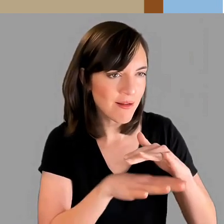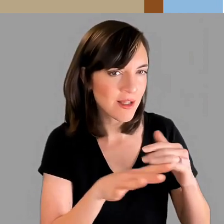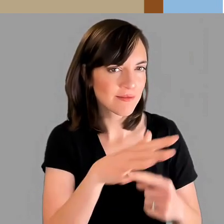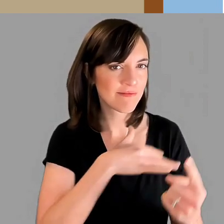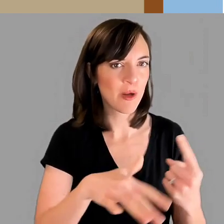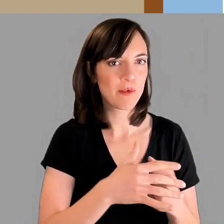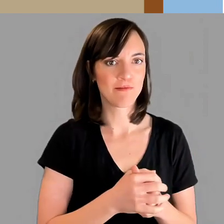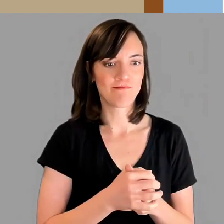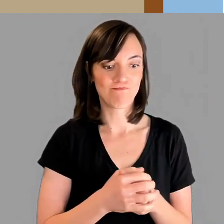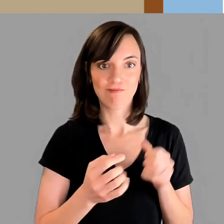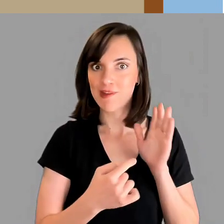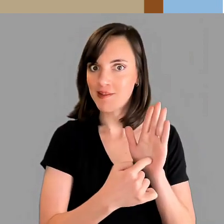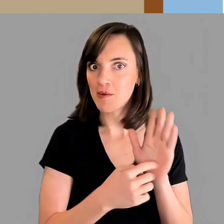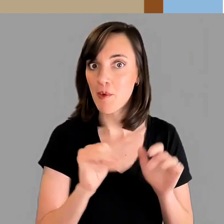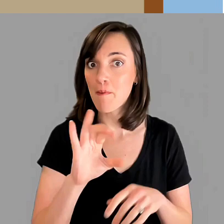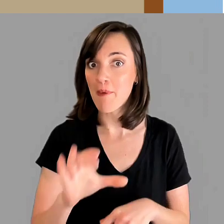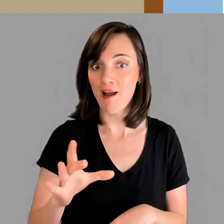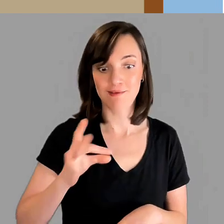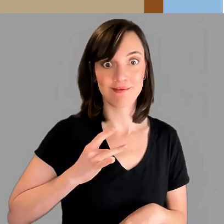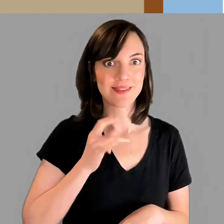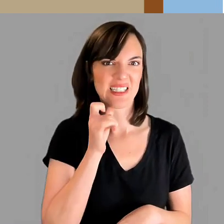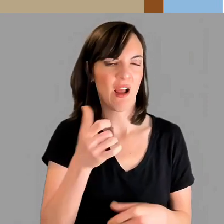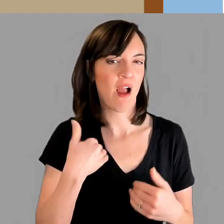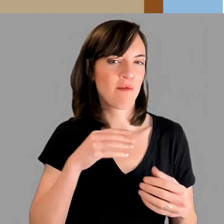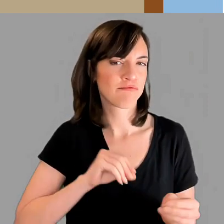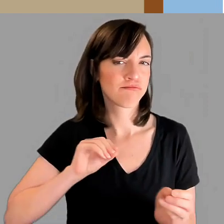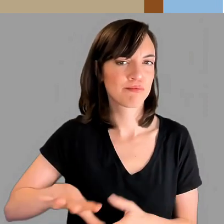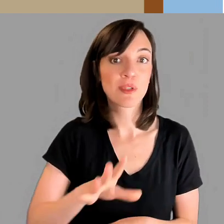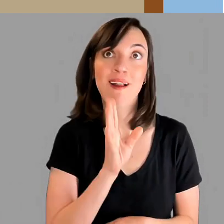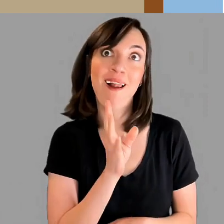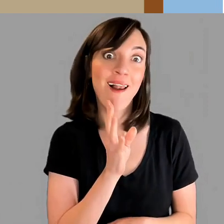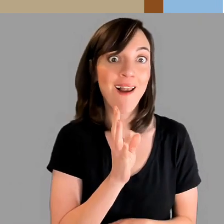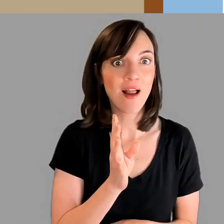the student to self-advocate in a safe environment can help a student when in an